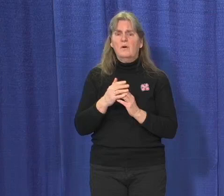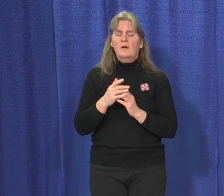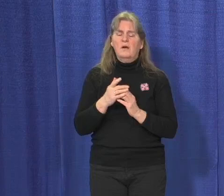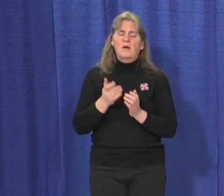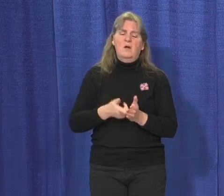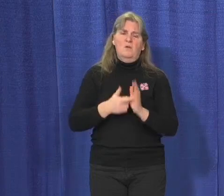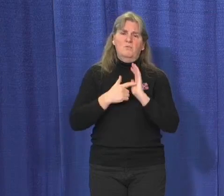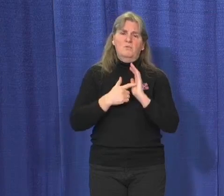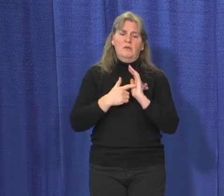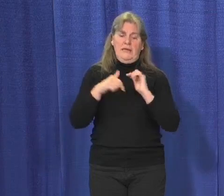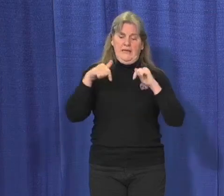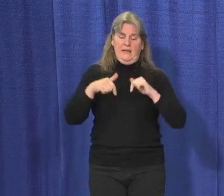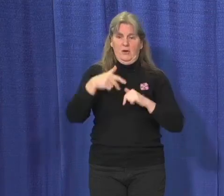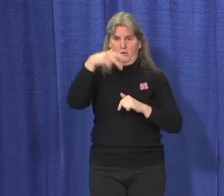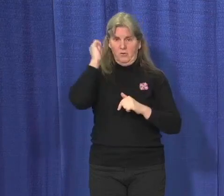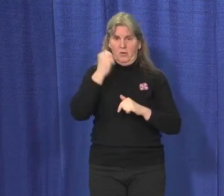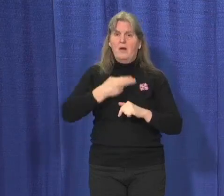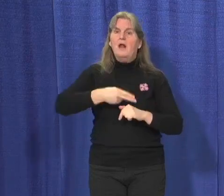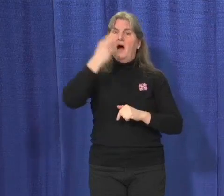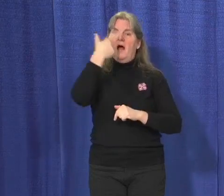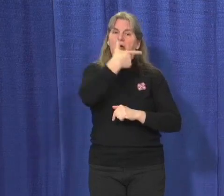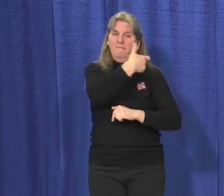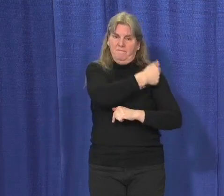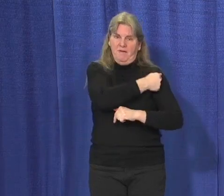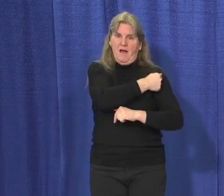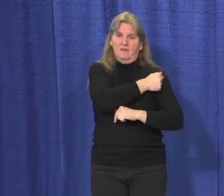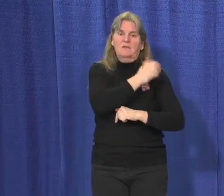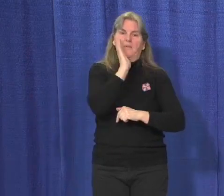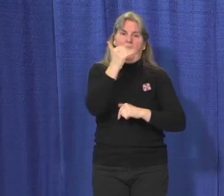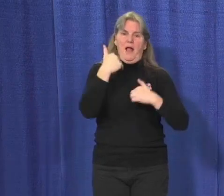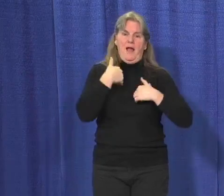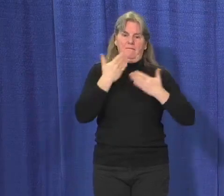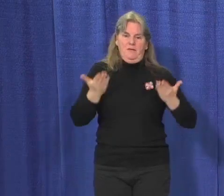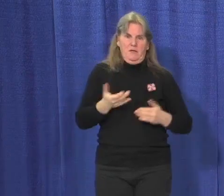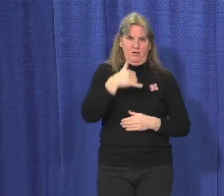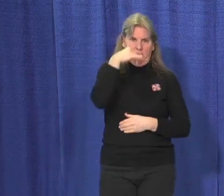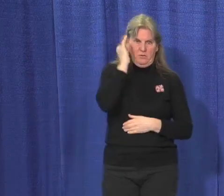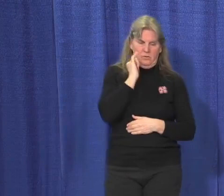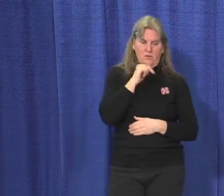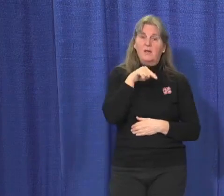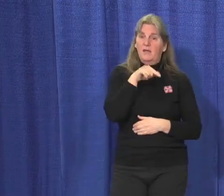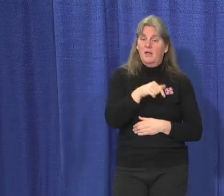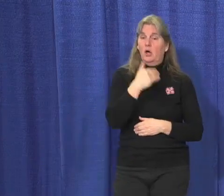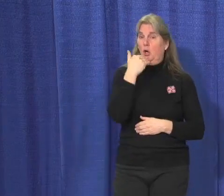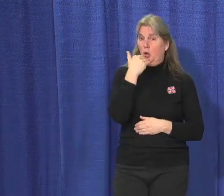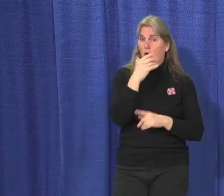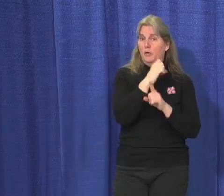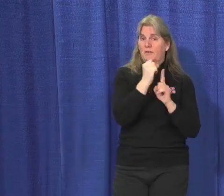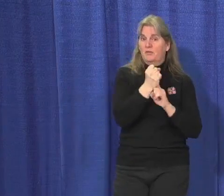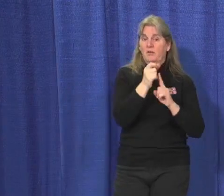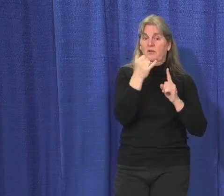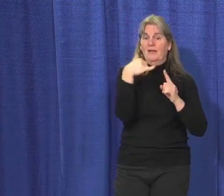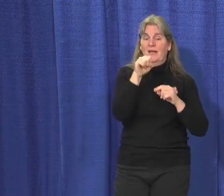housing high vaccine uptake so there is this kind a period where we will be in a strong